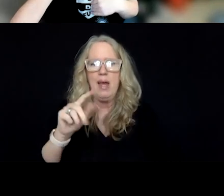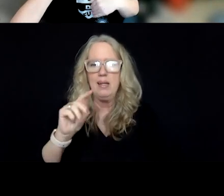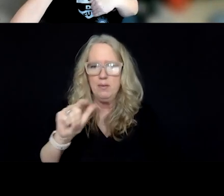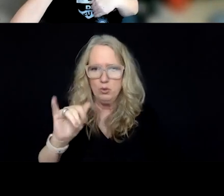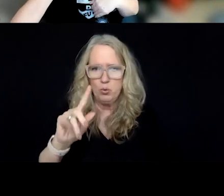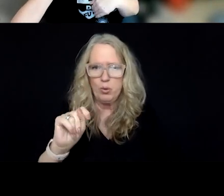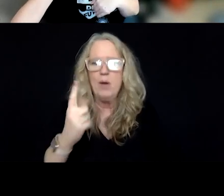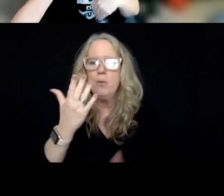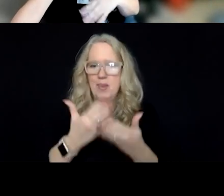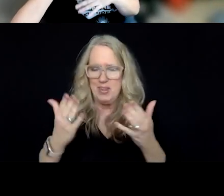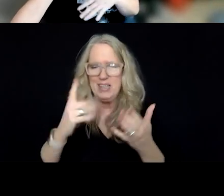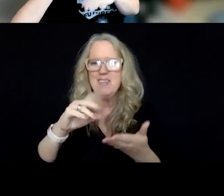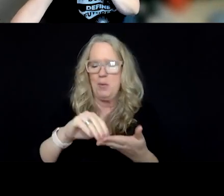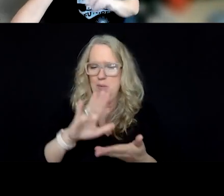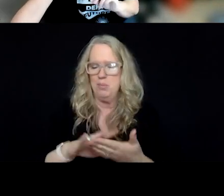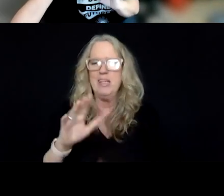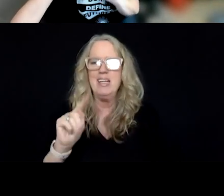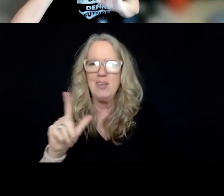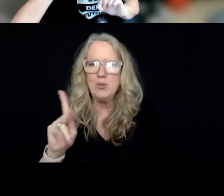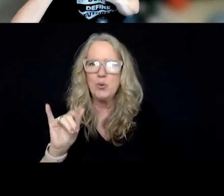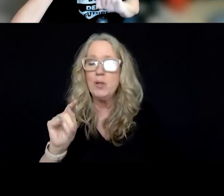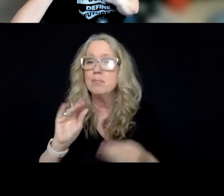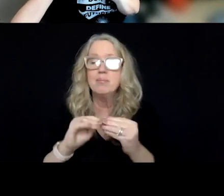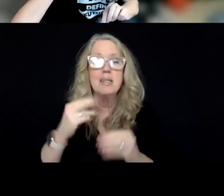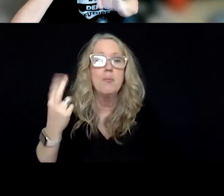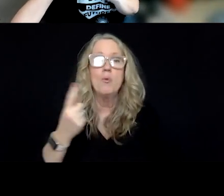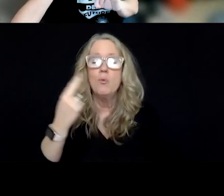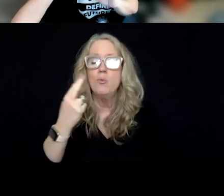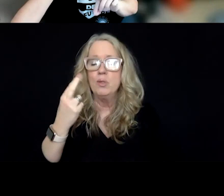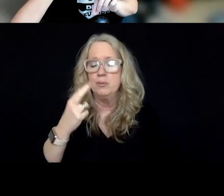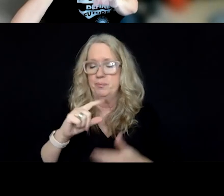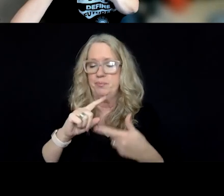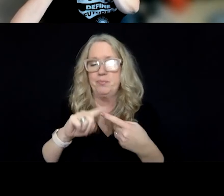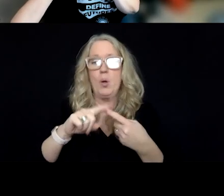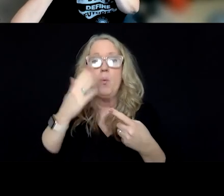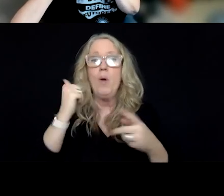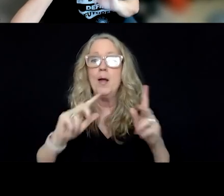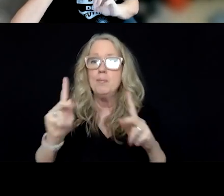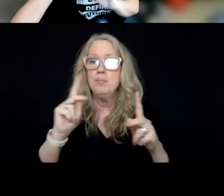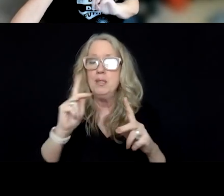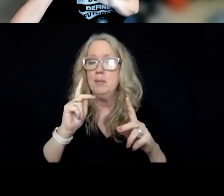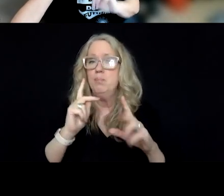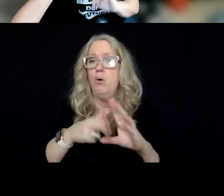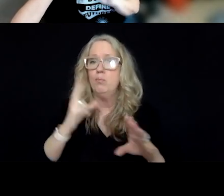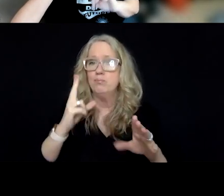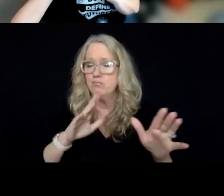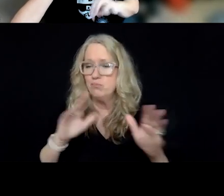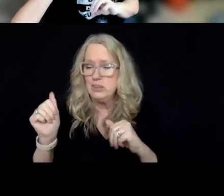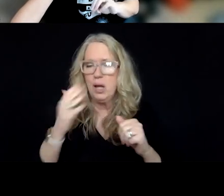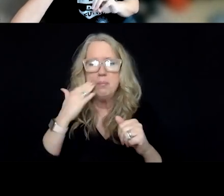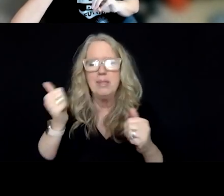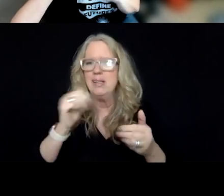THINGS THAT WE NOTE IN THE TOOL KIT IS ONE OF THE REASONS THEY RESIGN IS LACK OF WORK-LIFE BALANCE.